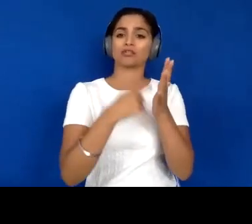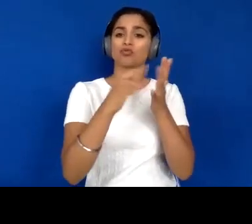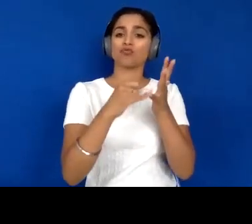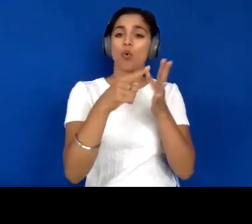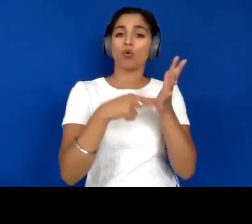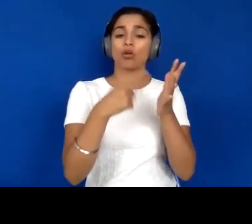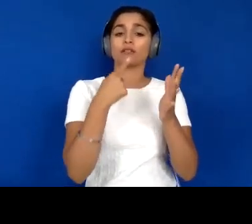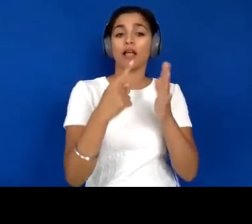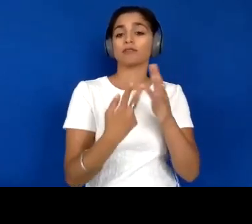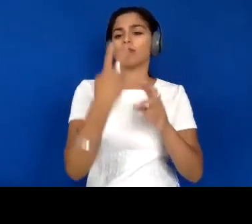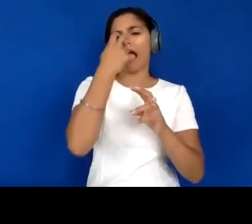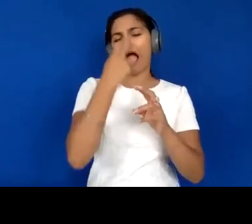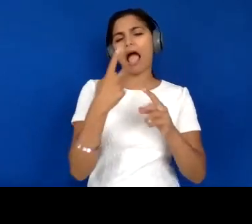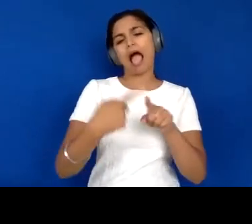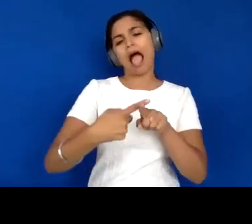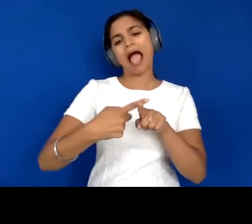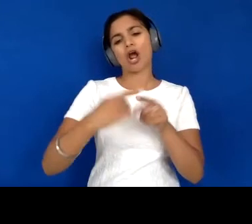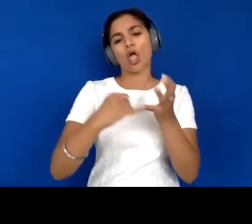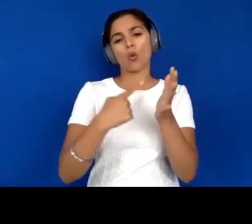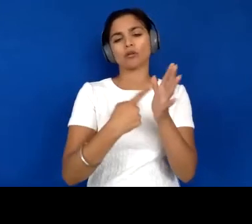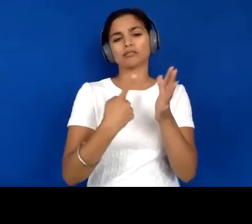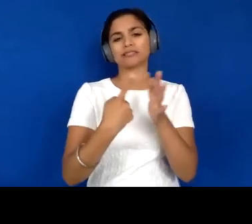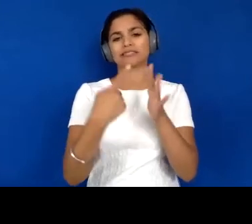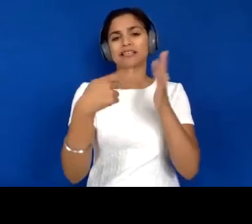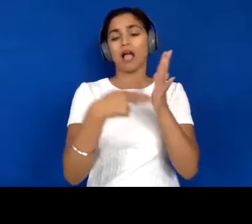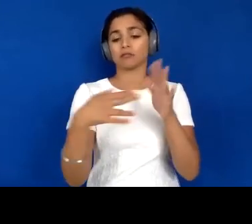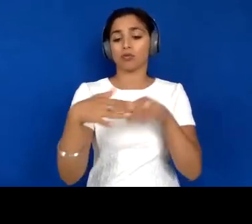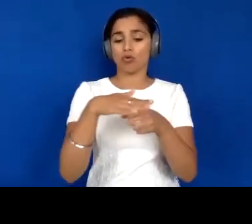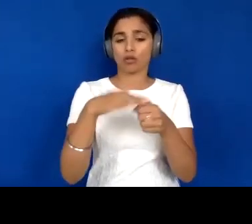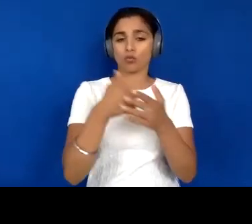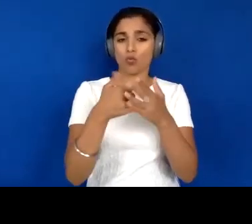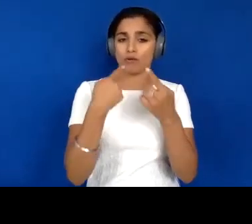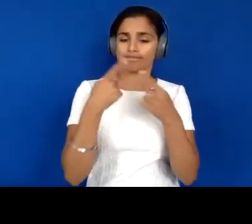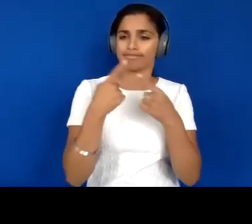it's new answers are not evident in the Spanish because it is devoid of the